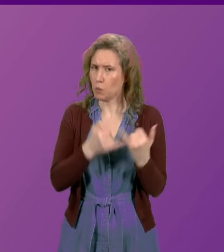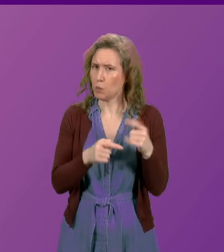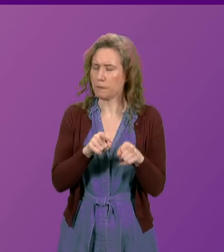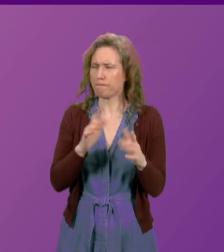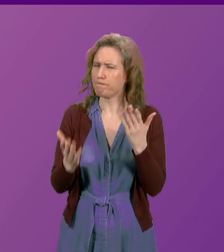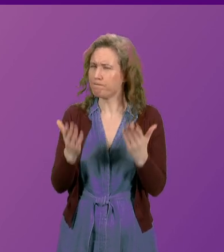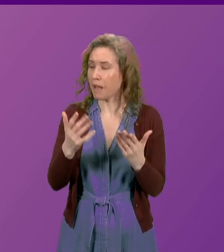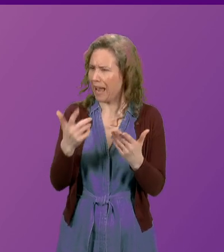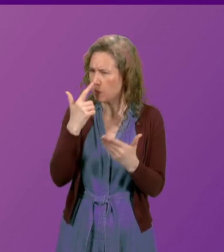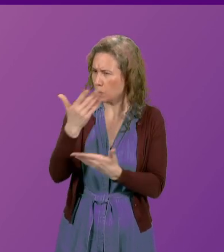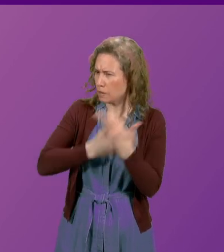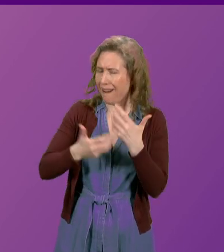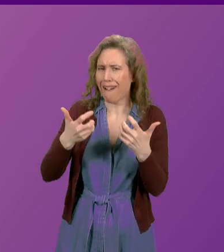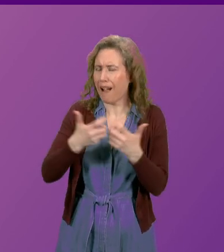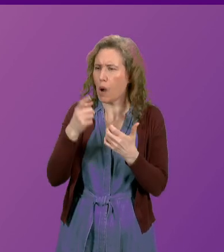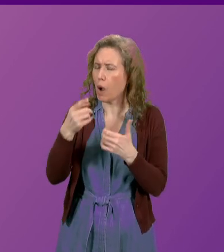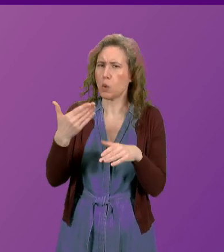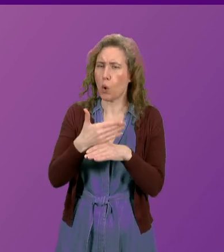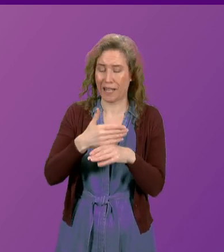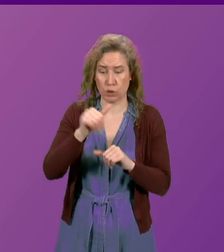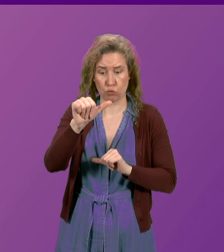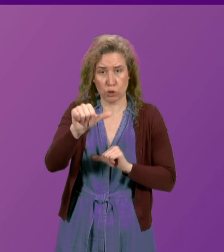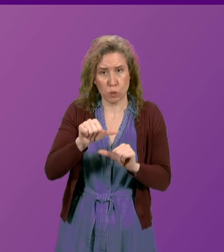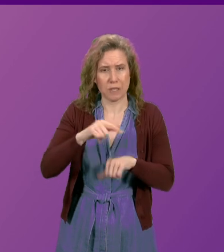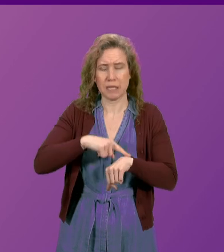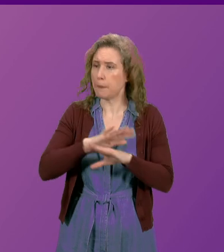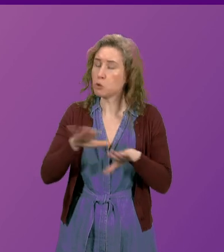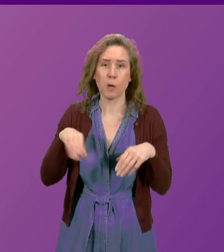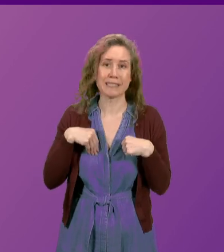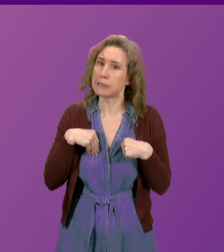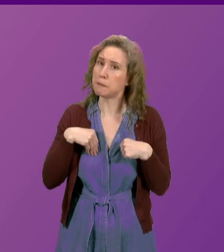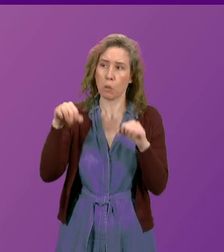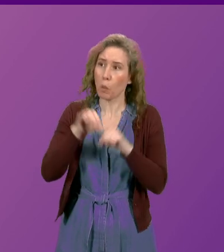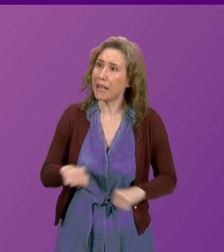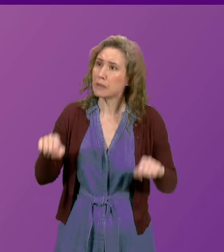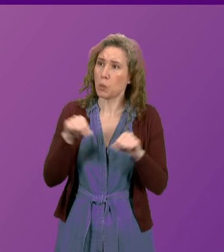the Scottish Government is doing to bring down those unacceptable waiting times?